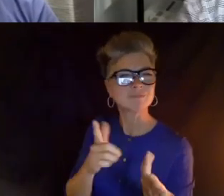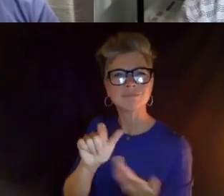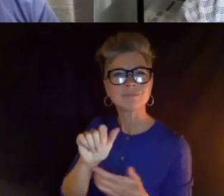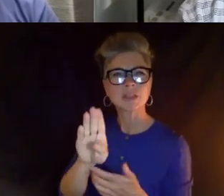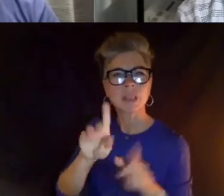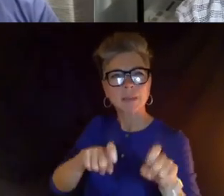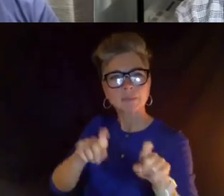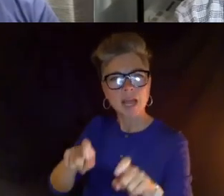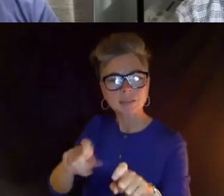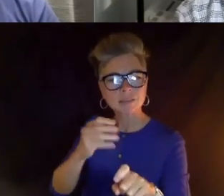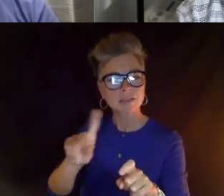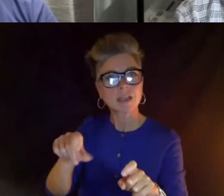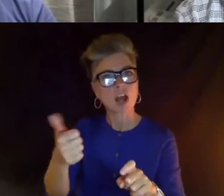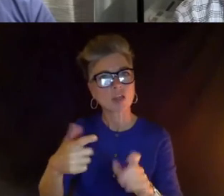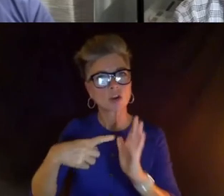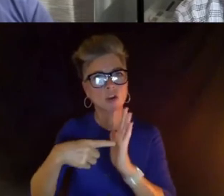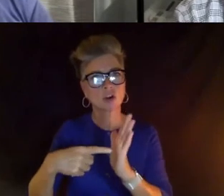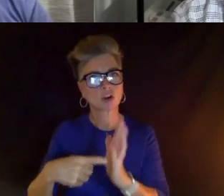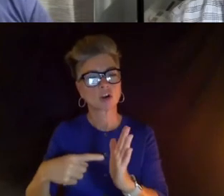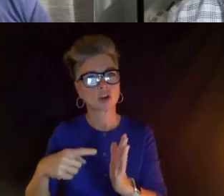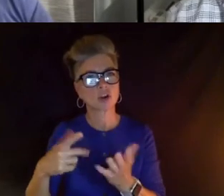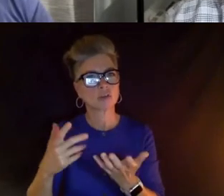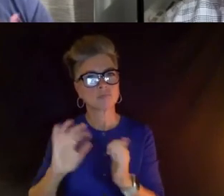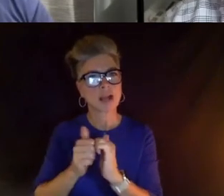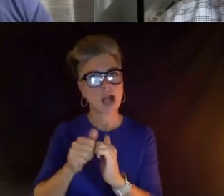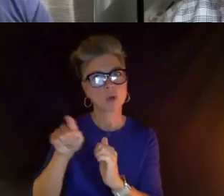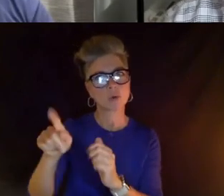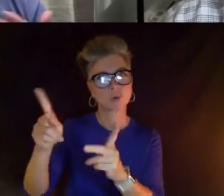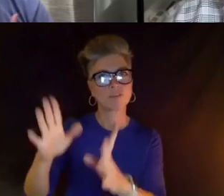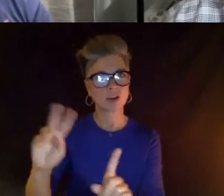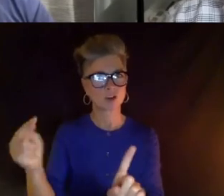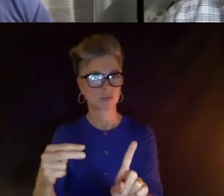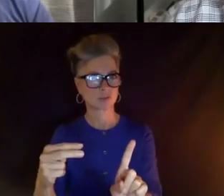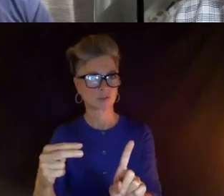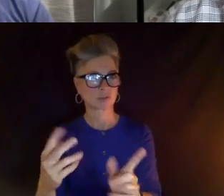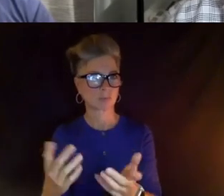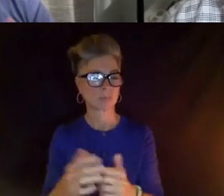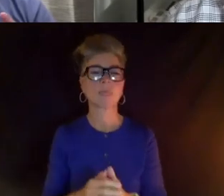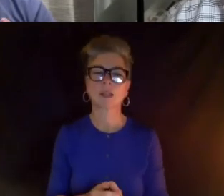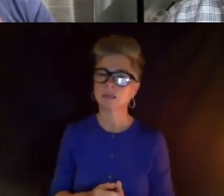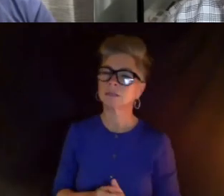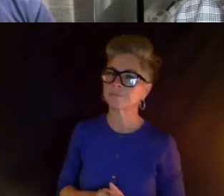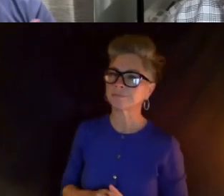maybe seen by providers? Sure. So oftentimes we'll get labs that are going to look at liver function,